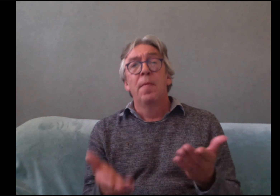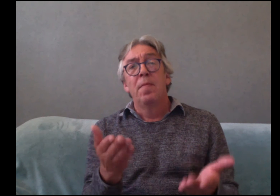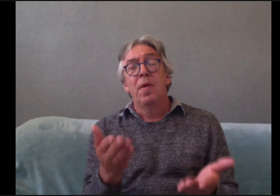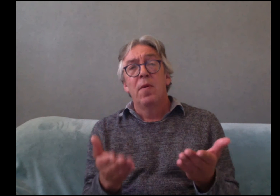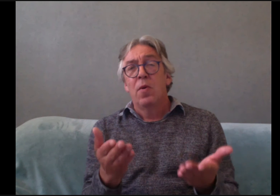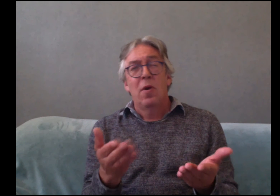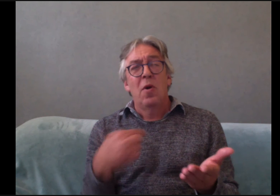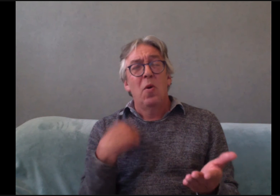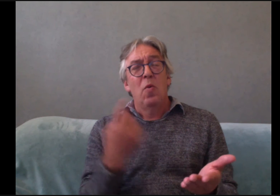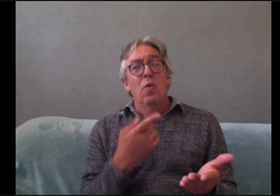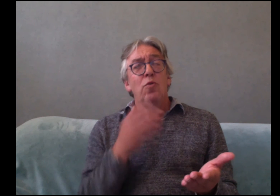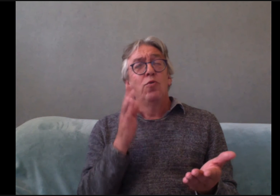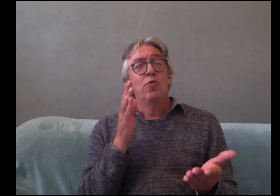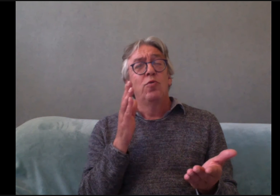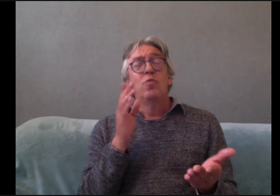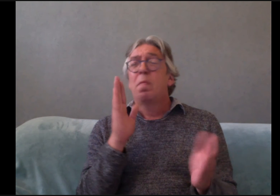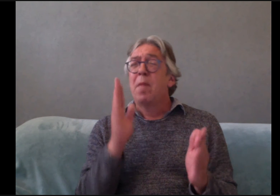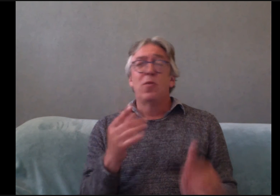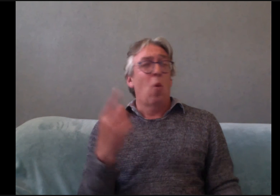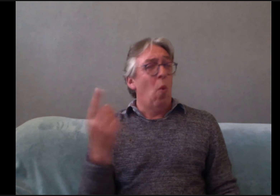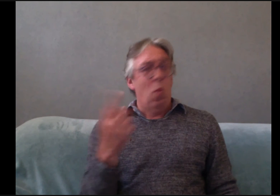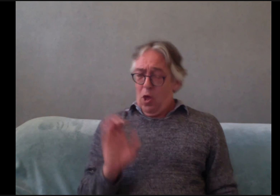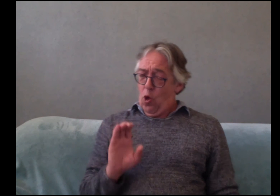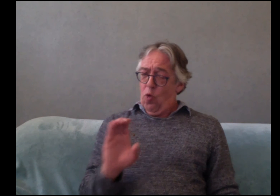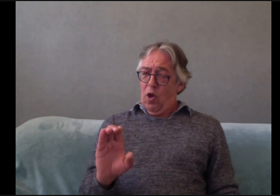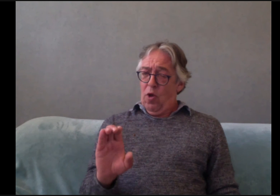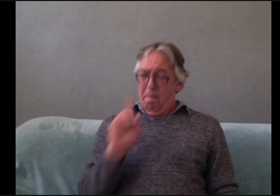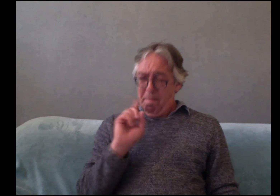just to respond to the crisis. It's important to understand